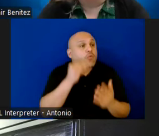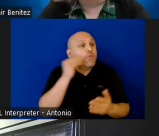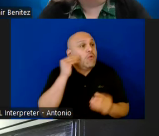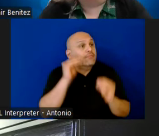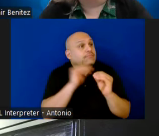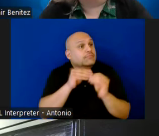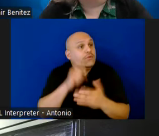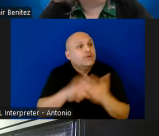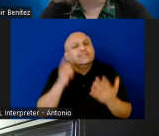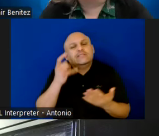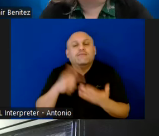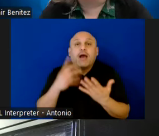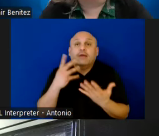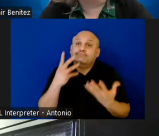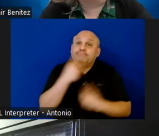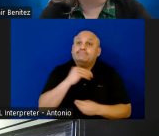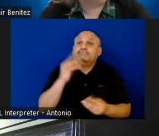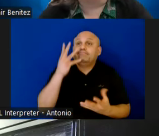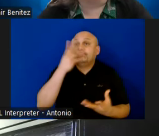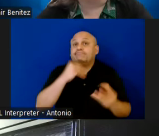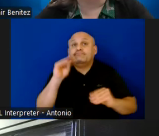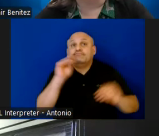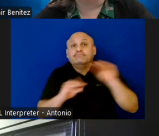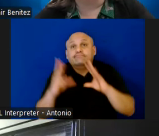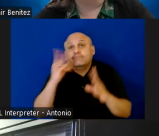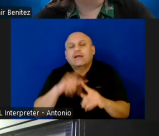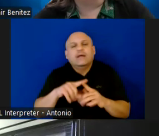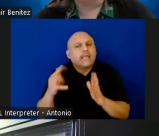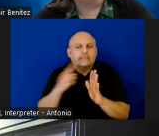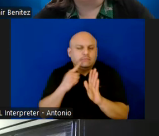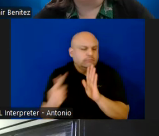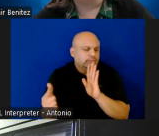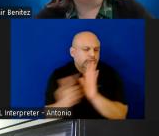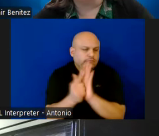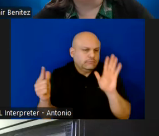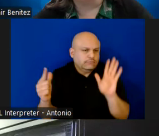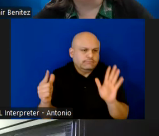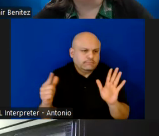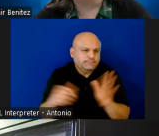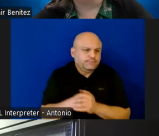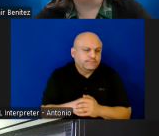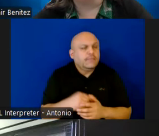risks. And I want to note cosmetic projects are strictly prohibited.